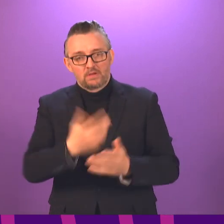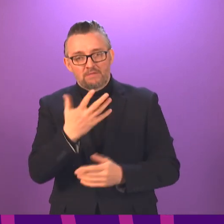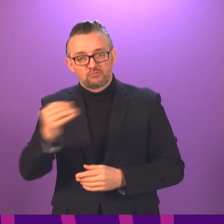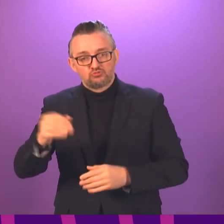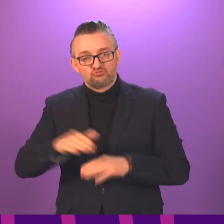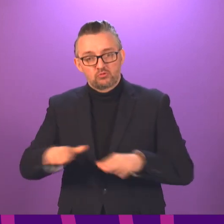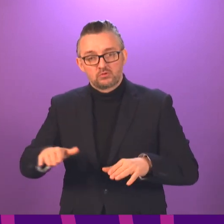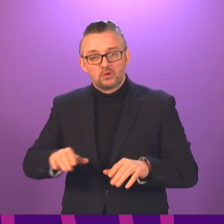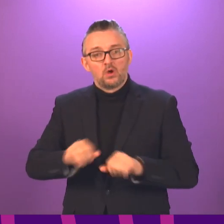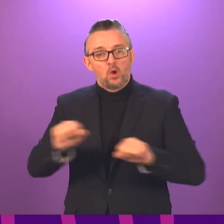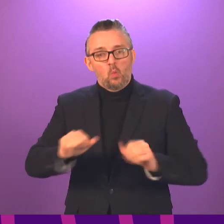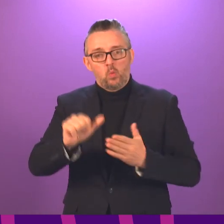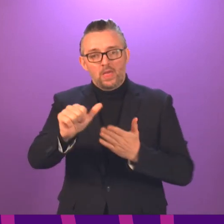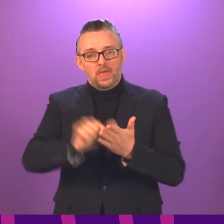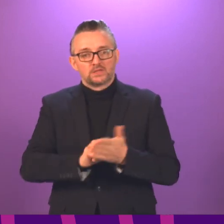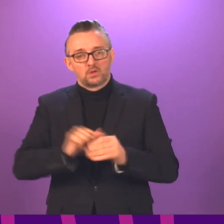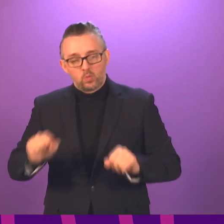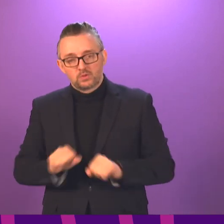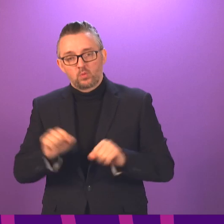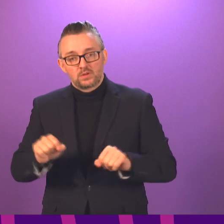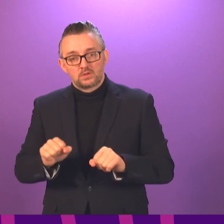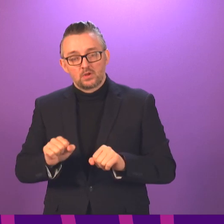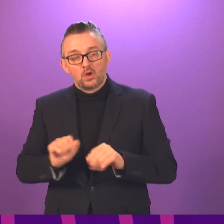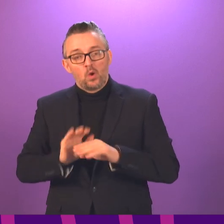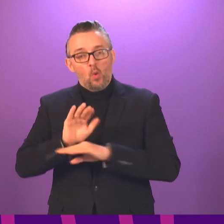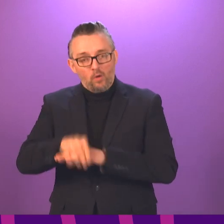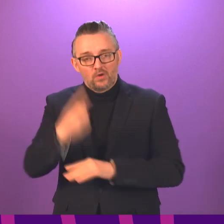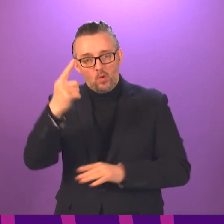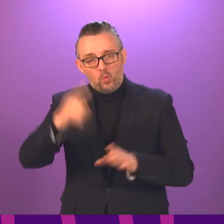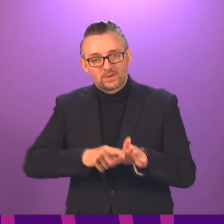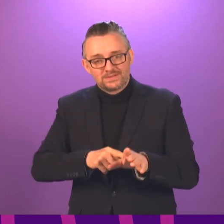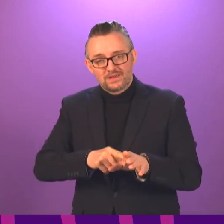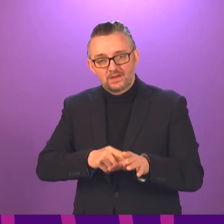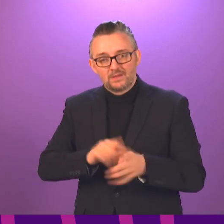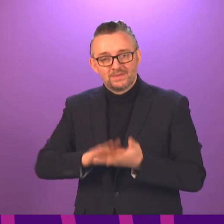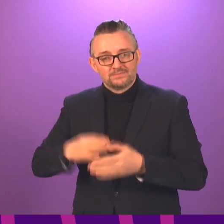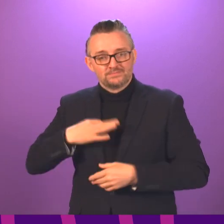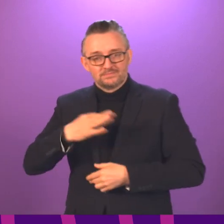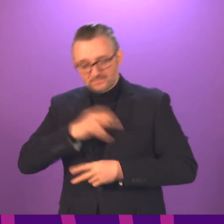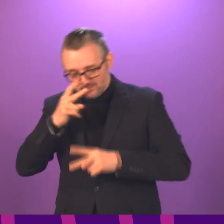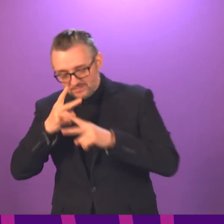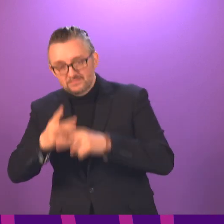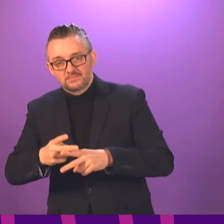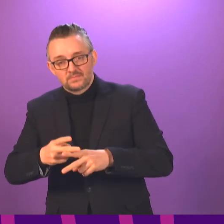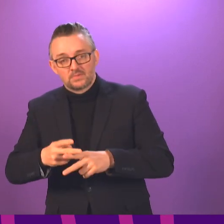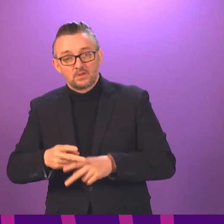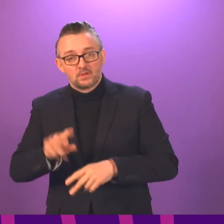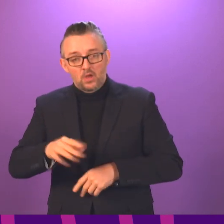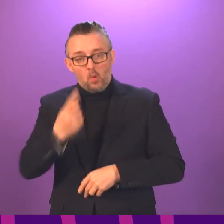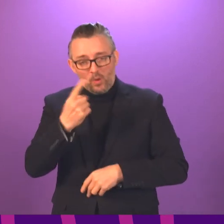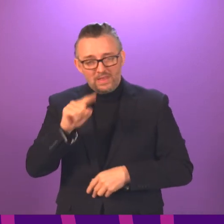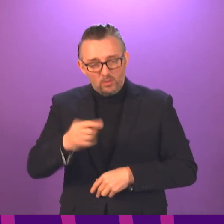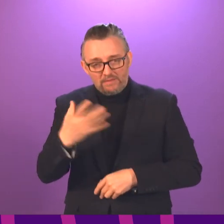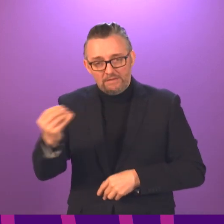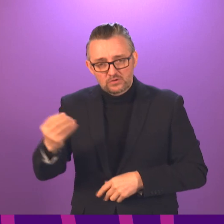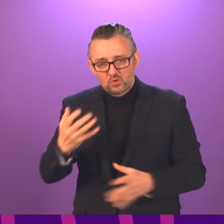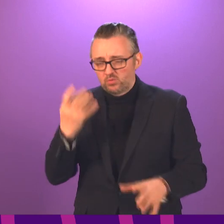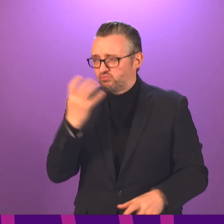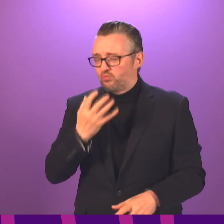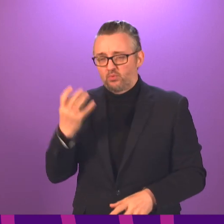lists have waited more than a year to be seen by a specialist and, in the last quarter,